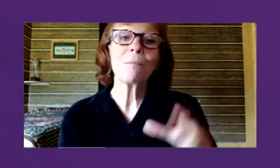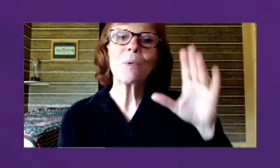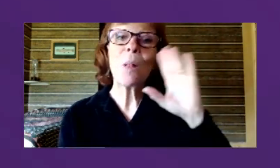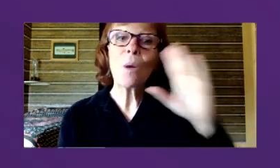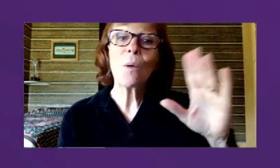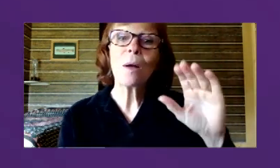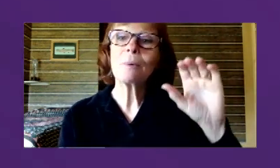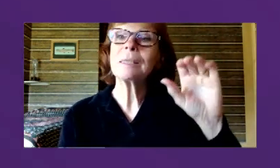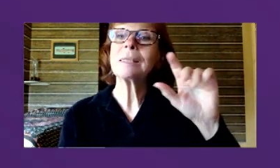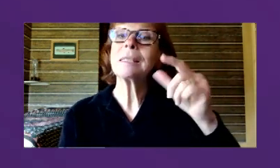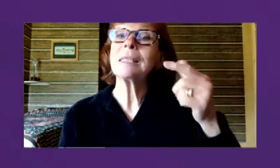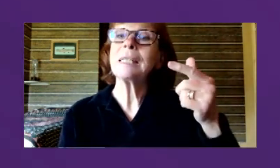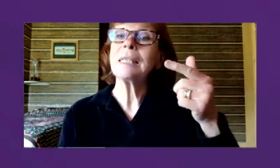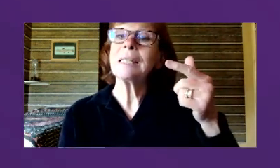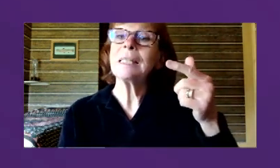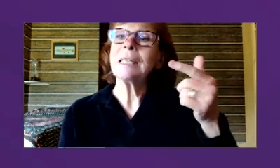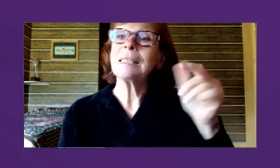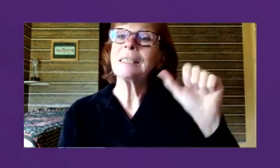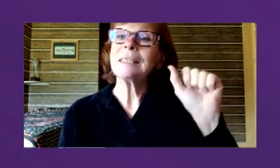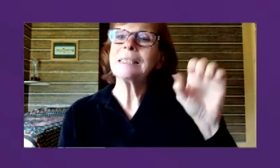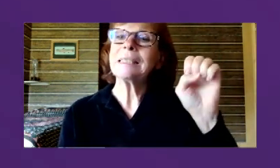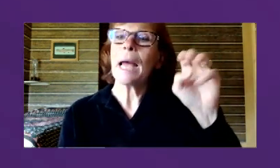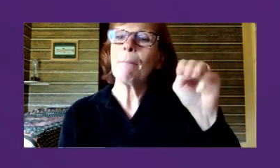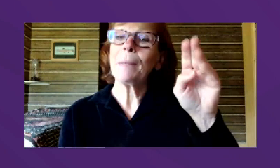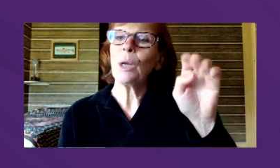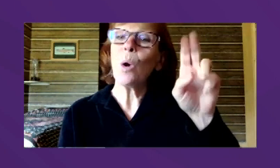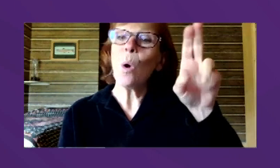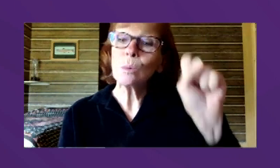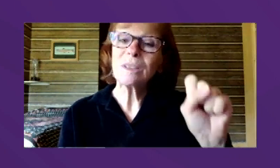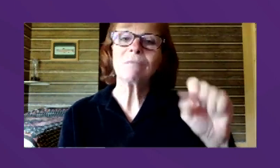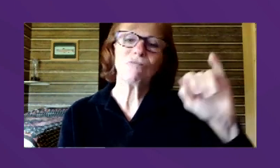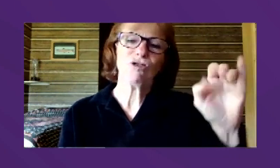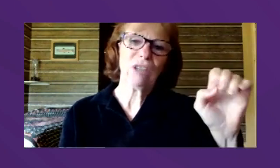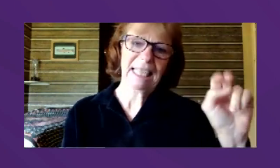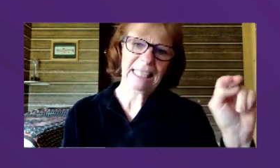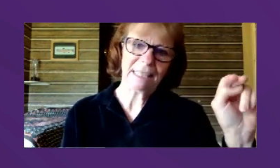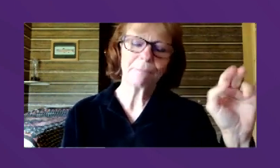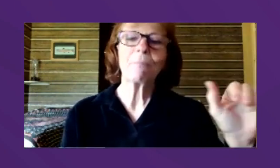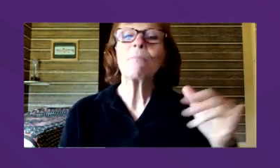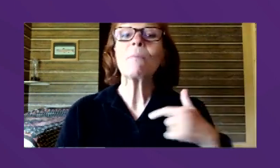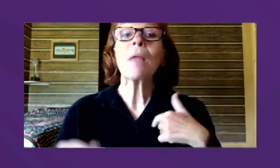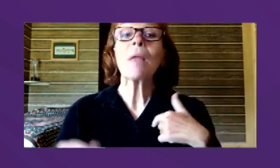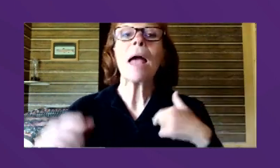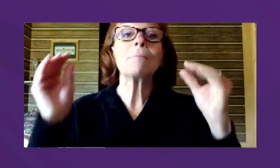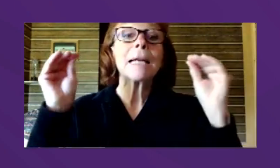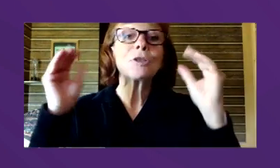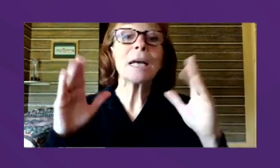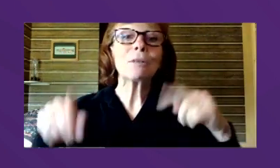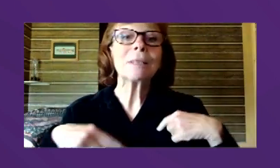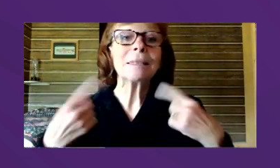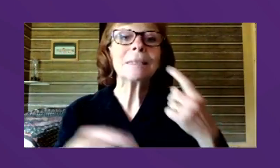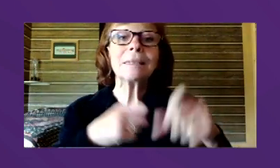Jenny Samios and I'm also a museum educator. I've been with NMAI since 2020, and I'm originally from